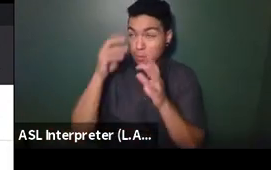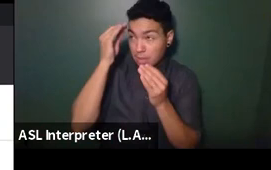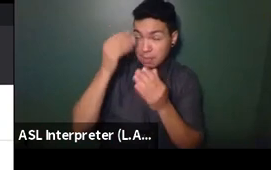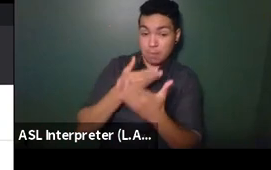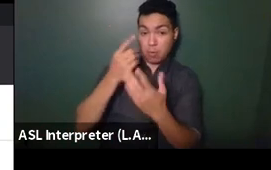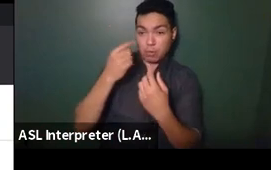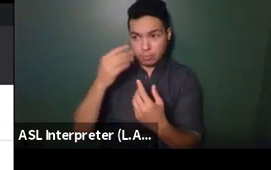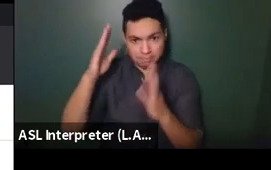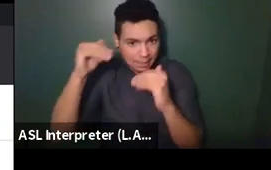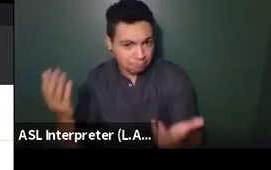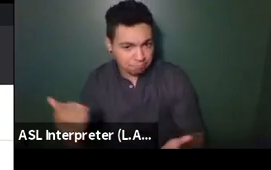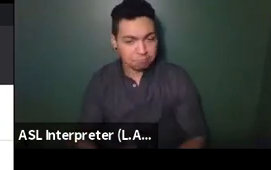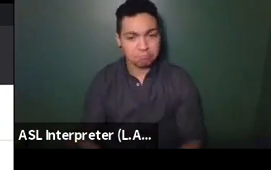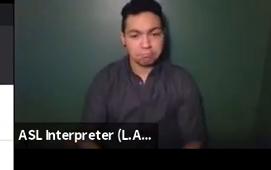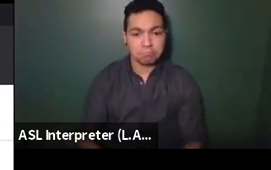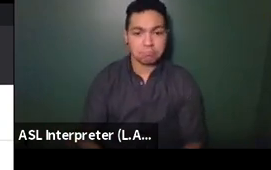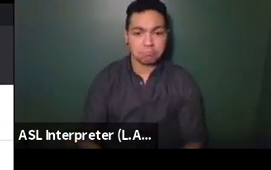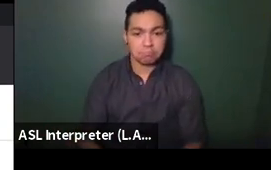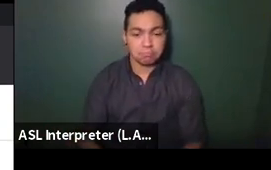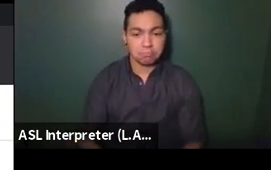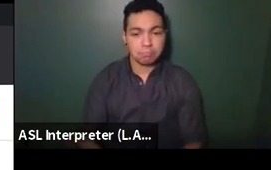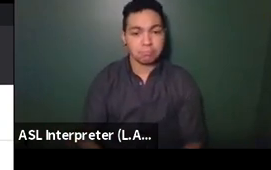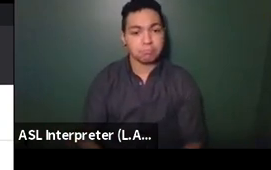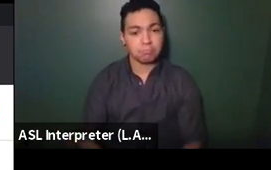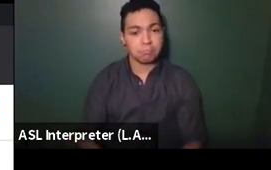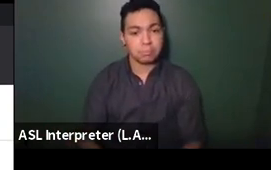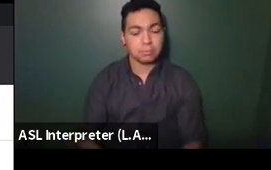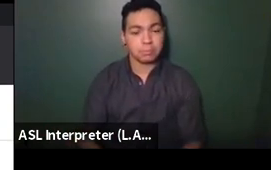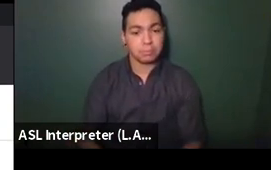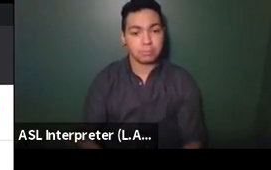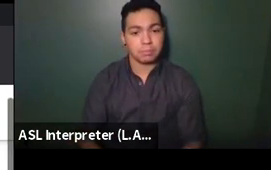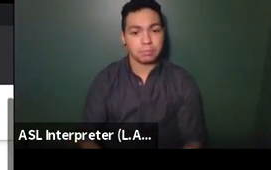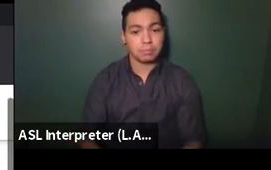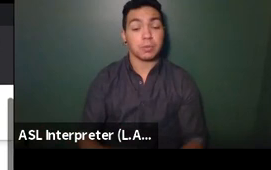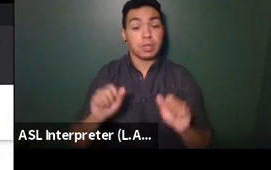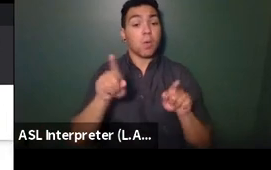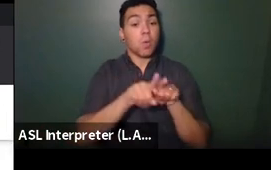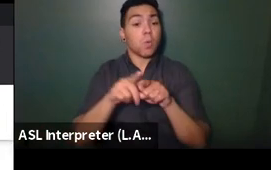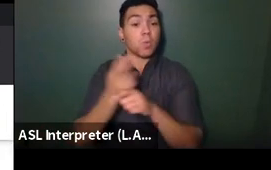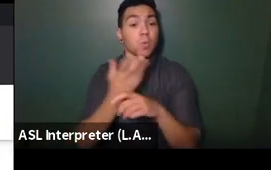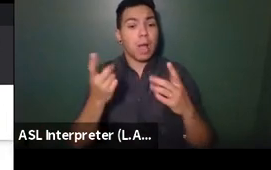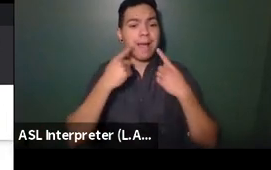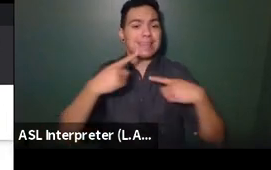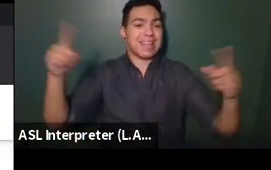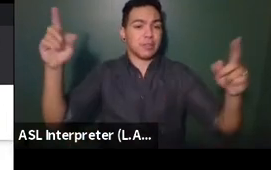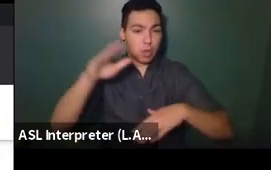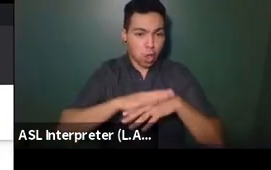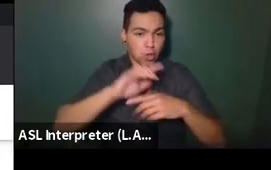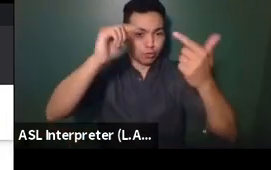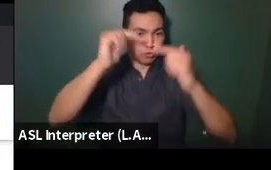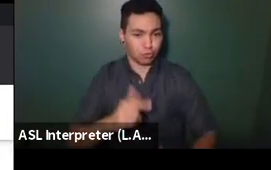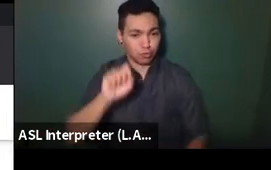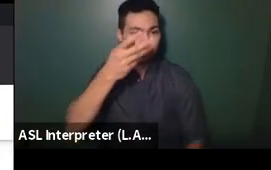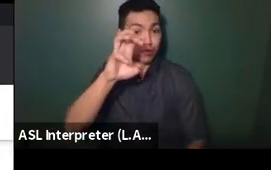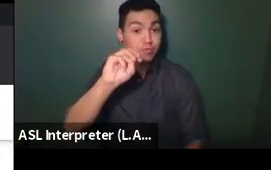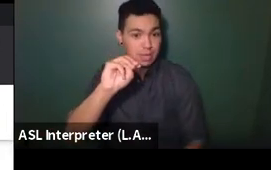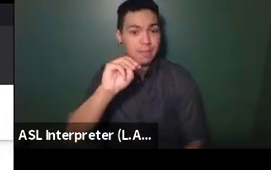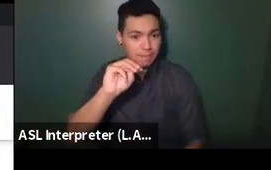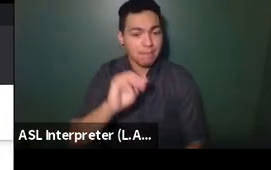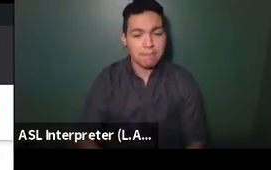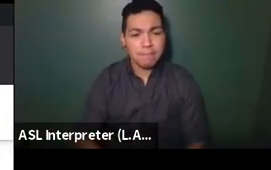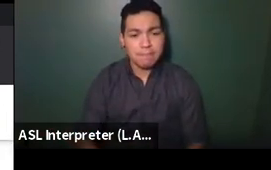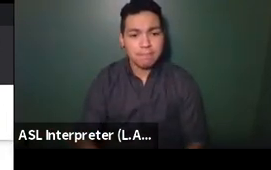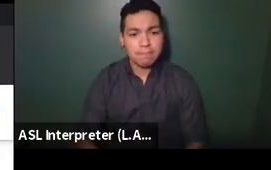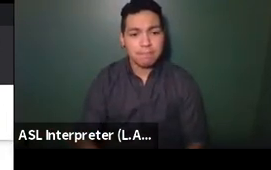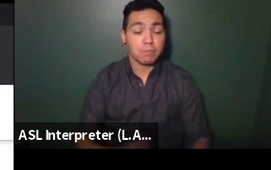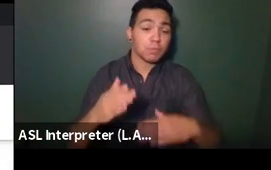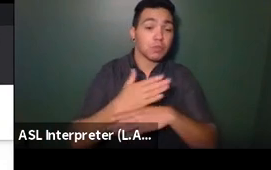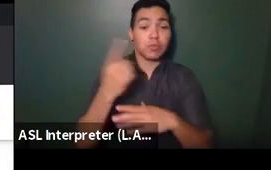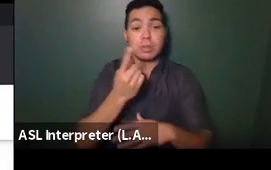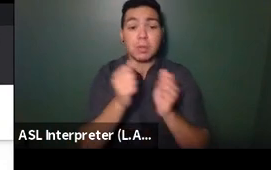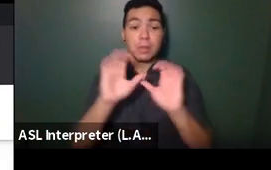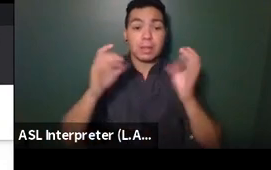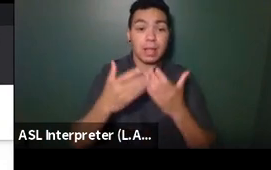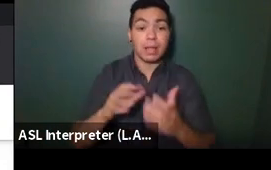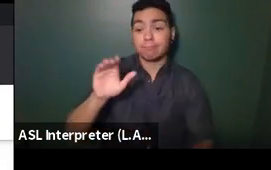Katherine Livick - ESD 112: You can also use announcements on your stream here. Share something with your class. "Don't forget whatever..."